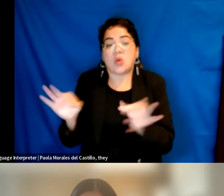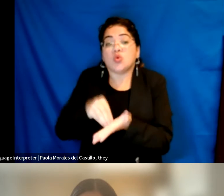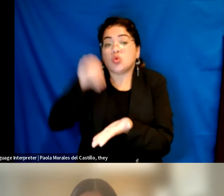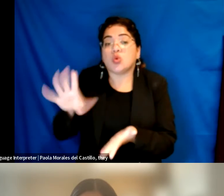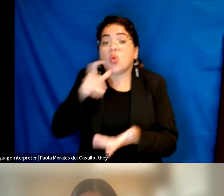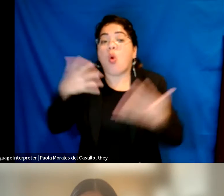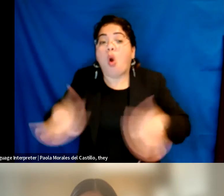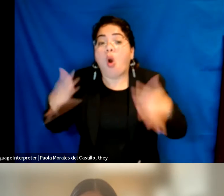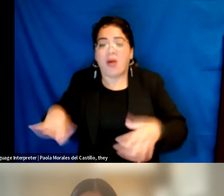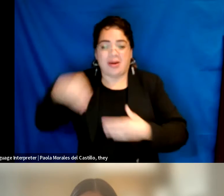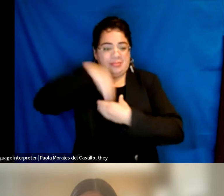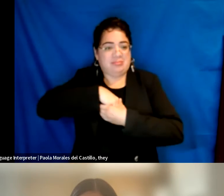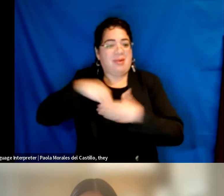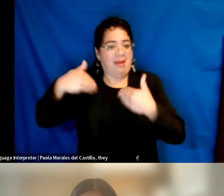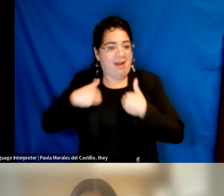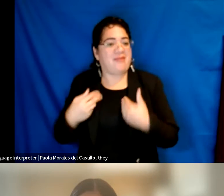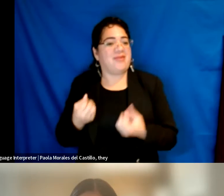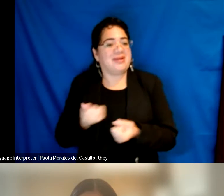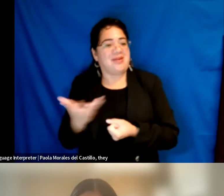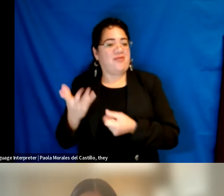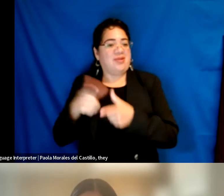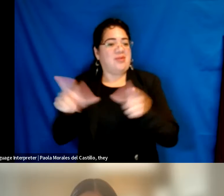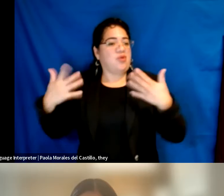Rebecca Tarvin (she/her): We ask. We have a couple